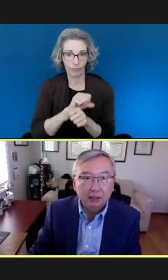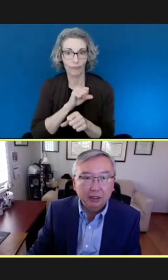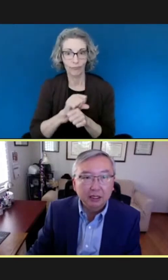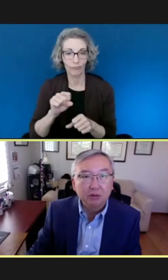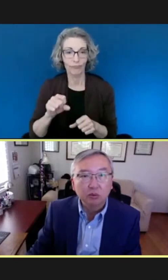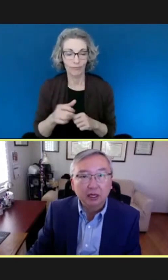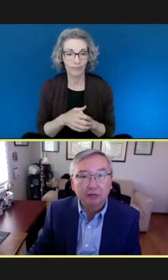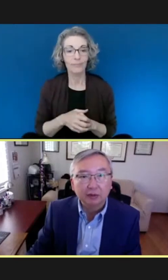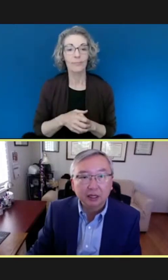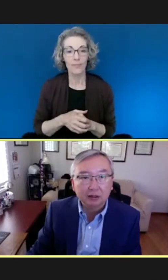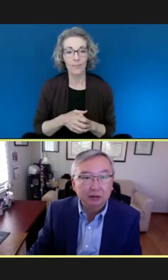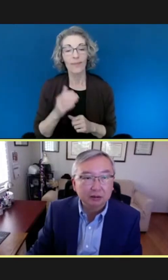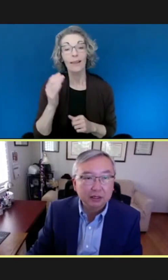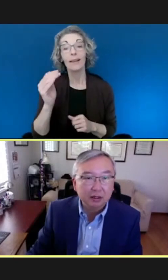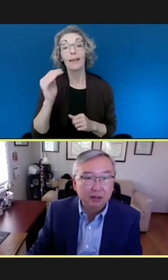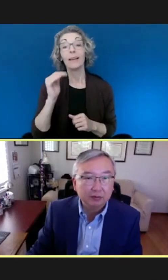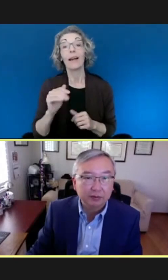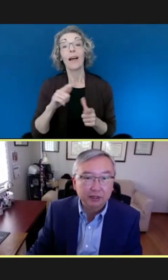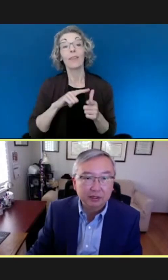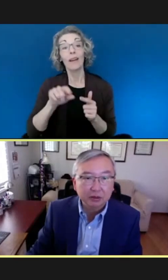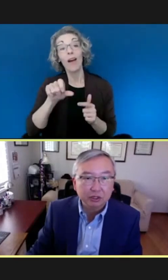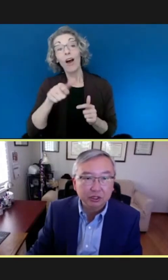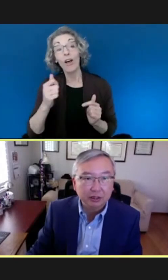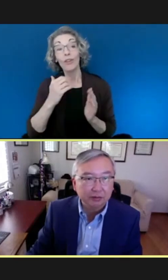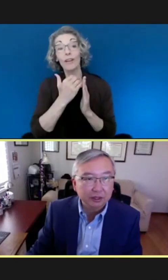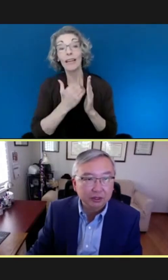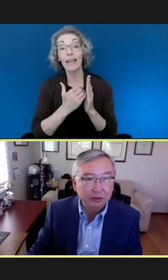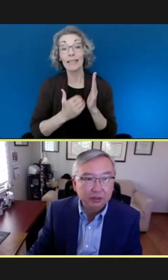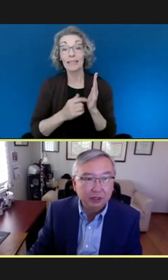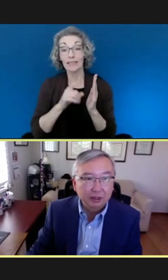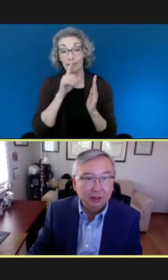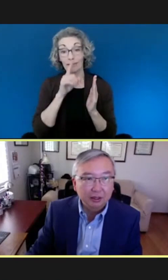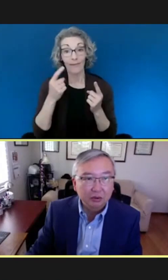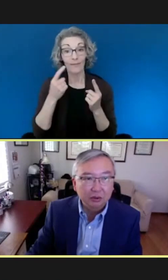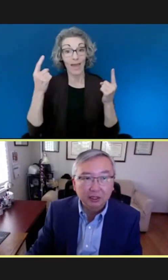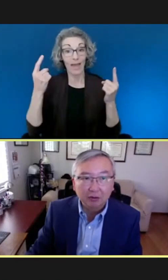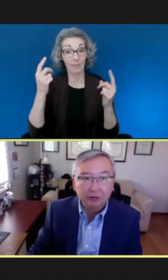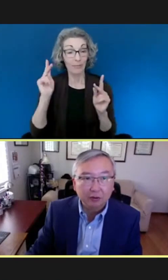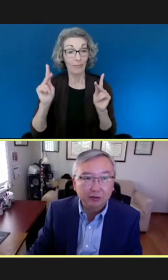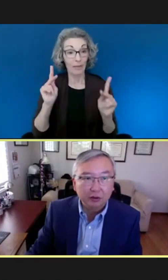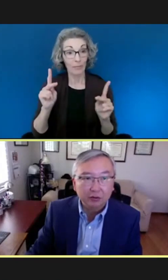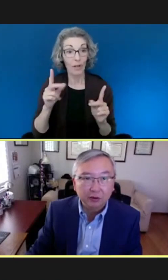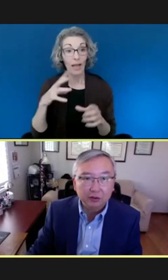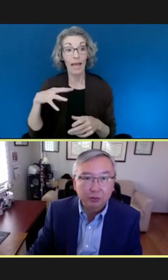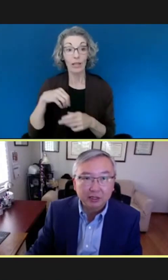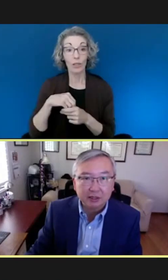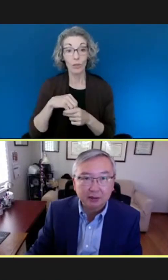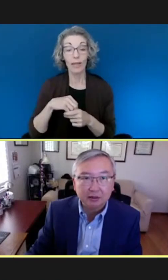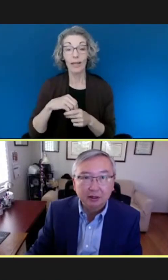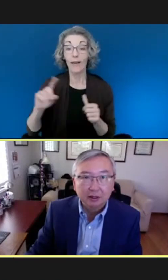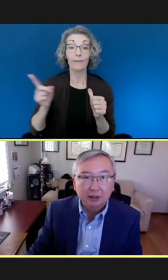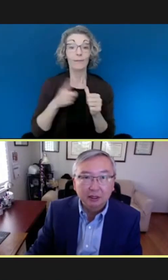And then we have another list of distinguished individuals including our very first president.